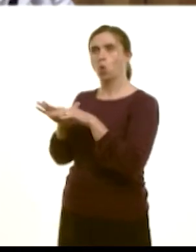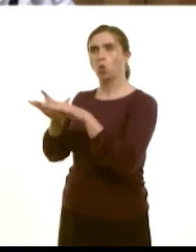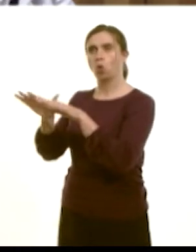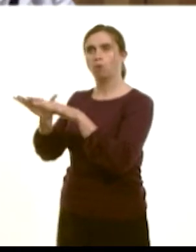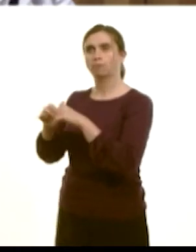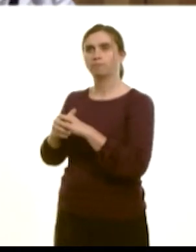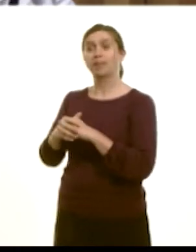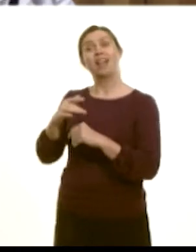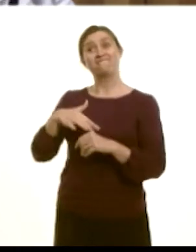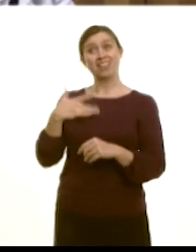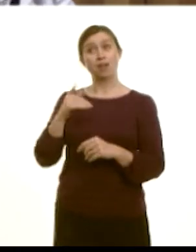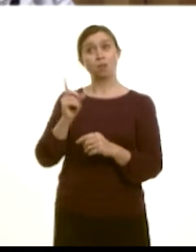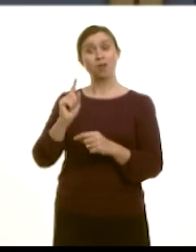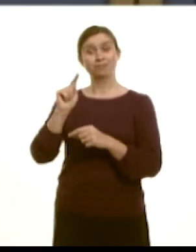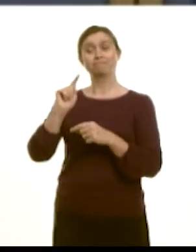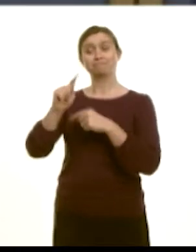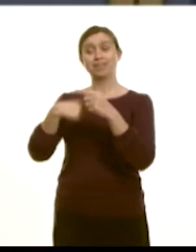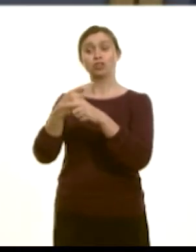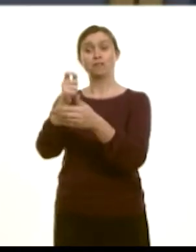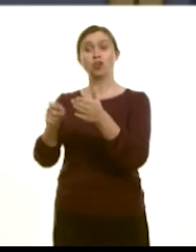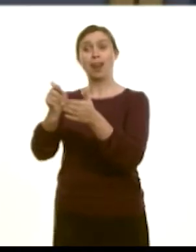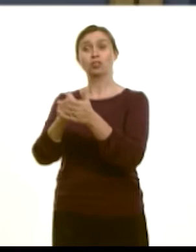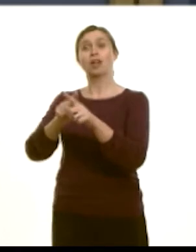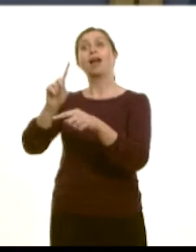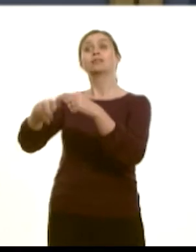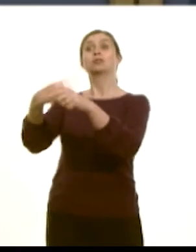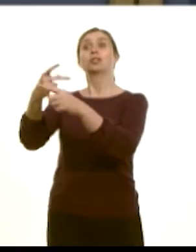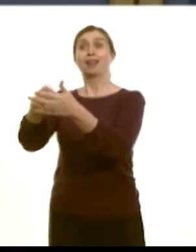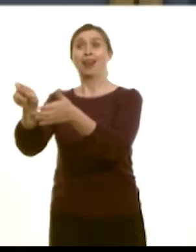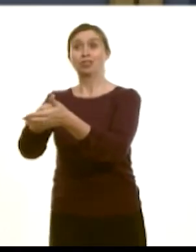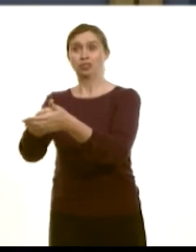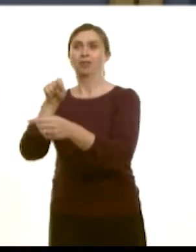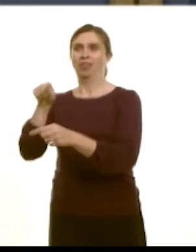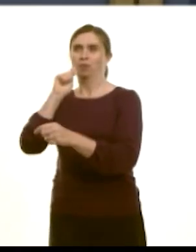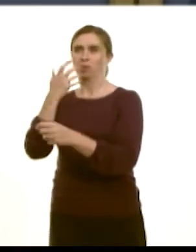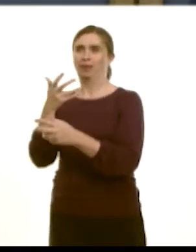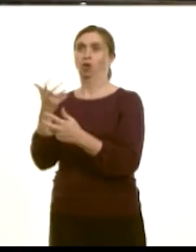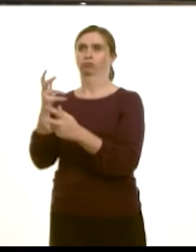election issue, both next year and the year after. Lindsay Whittle: 5.